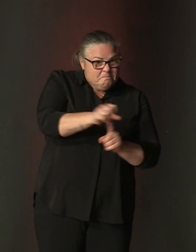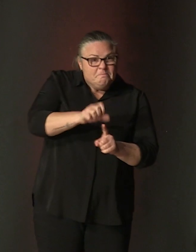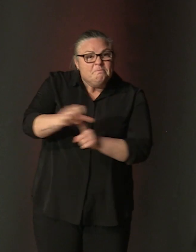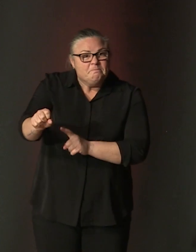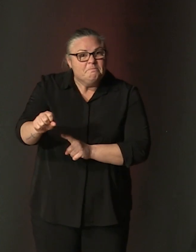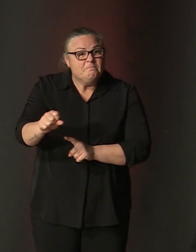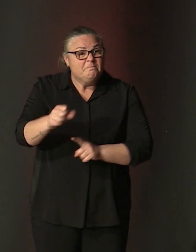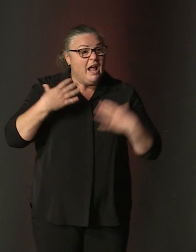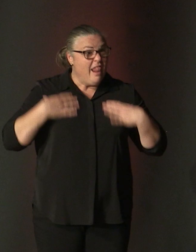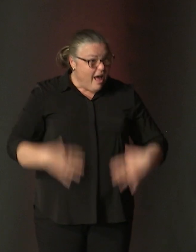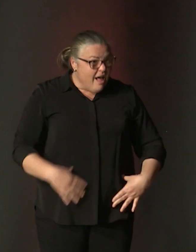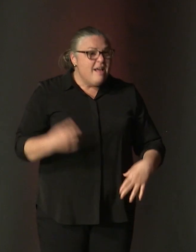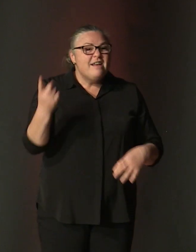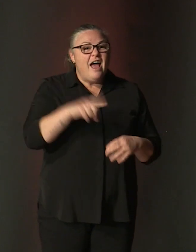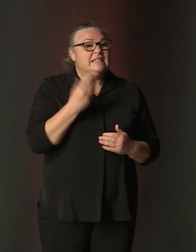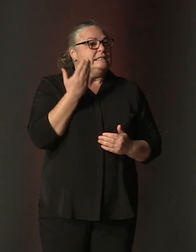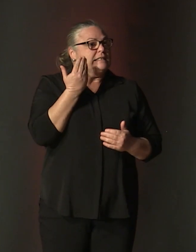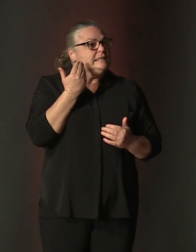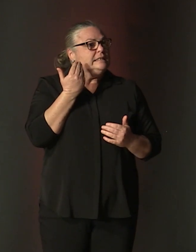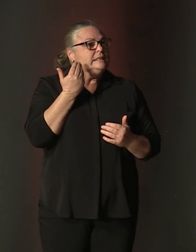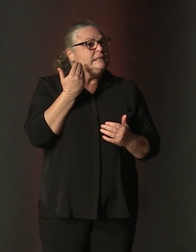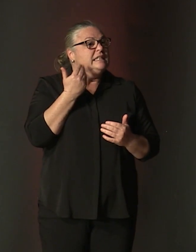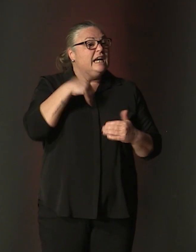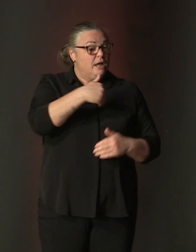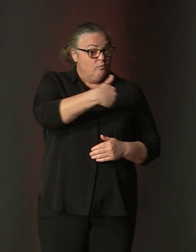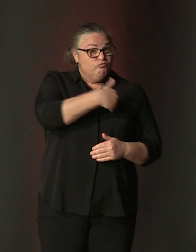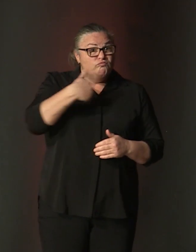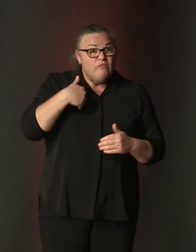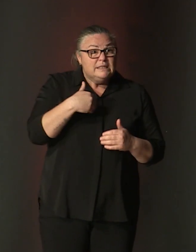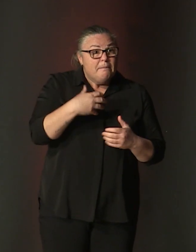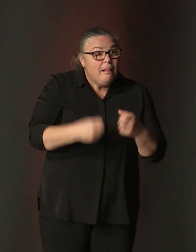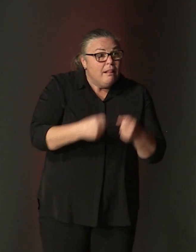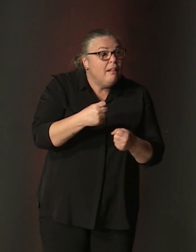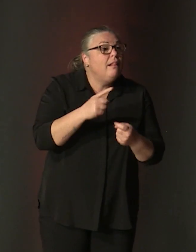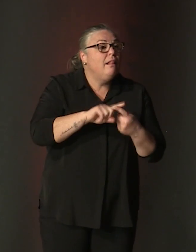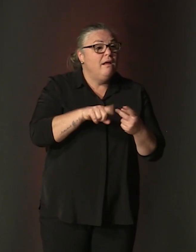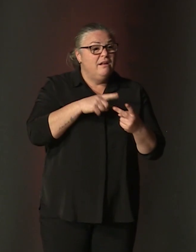Let's come back to our blue whales. When they feed on plankton in the oceans,